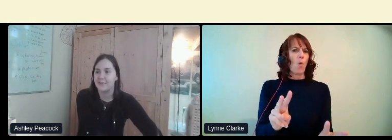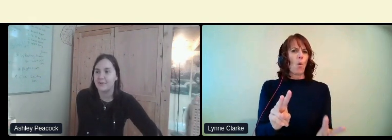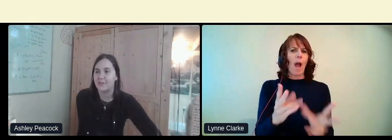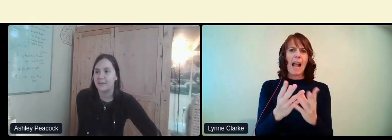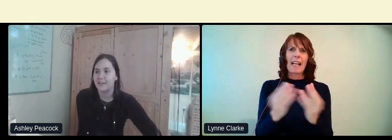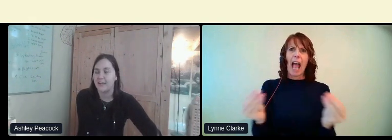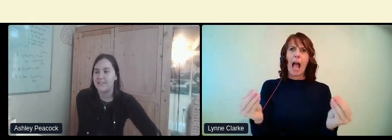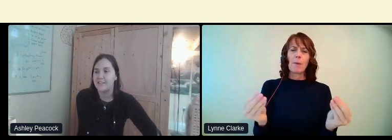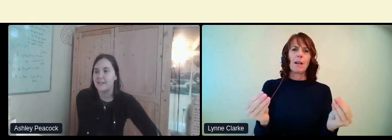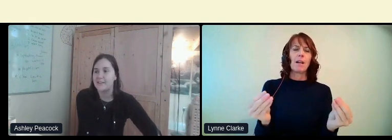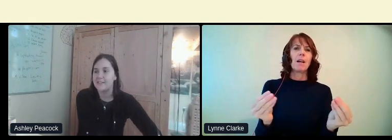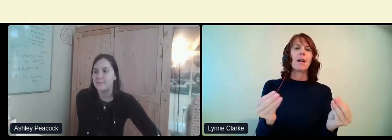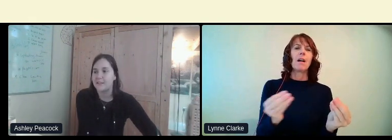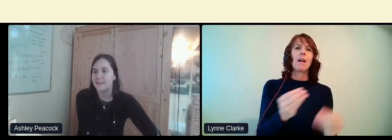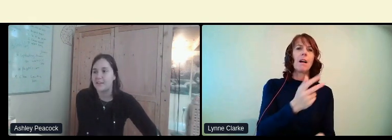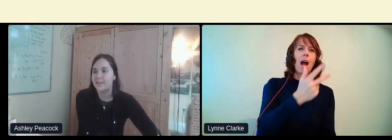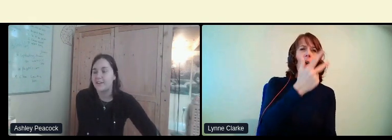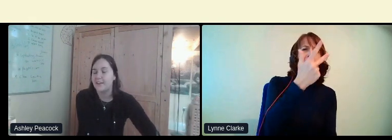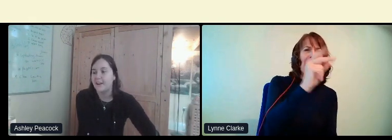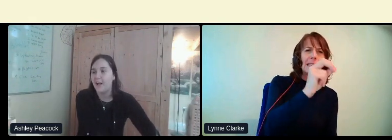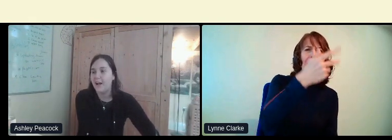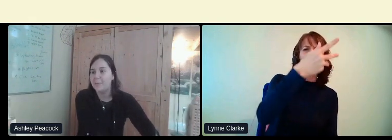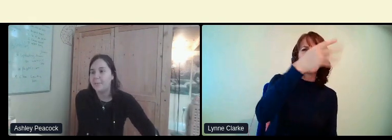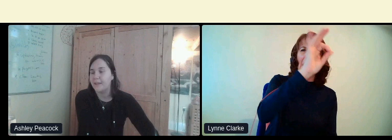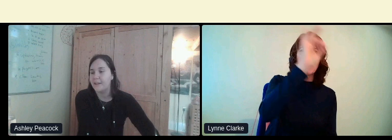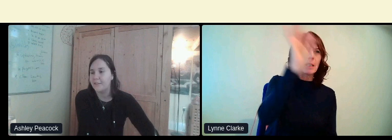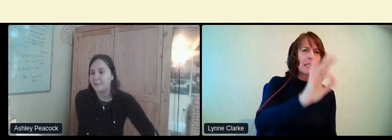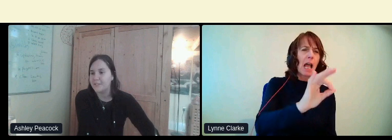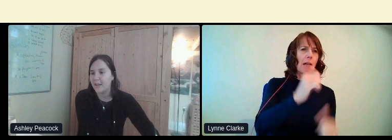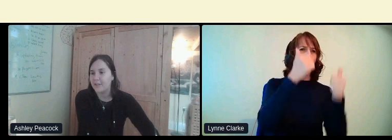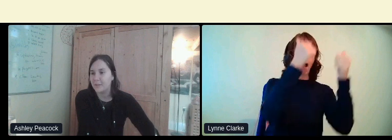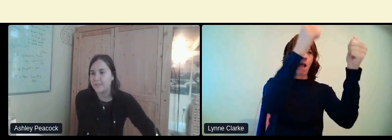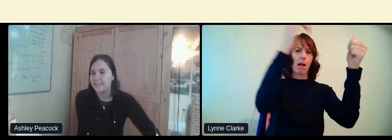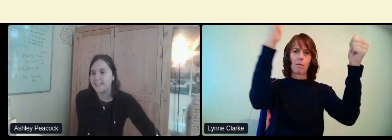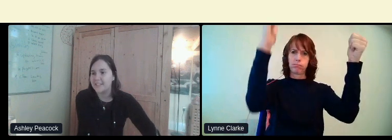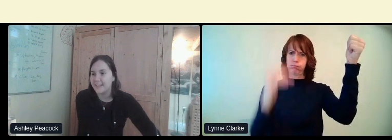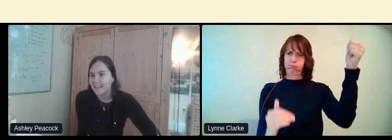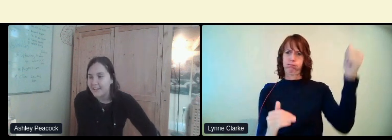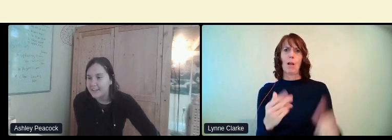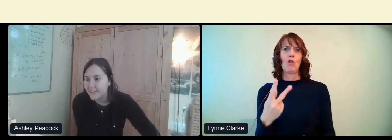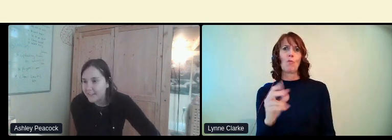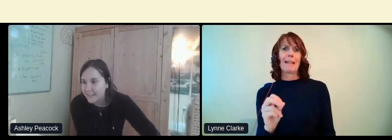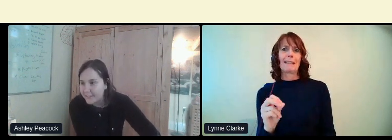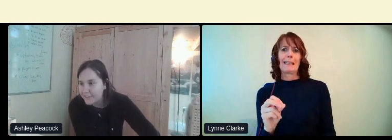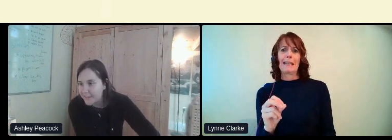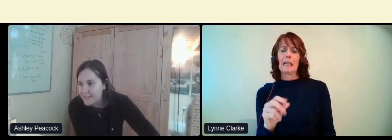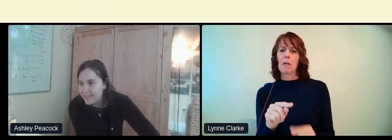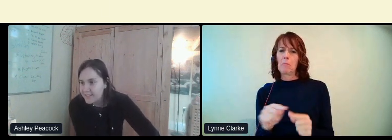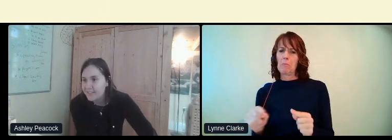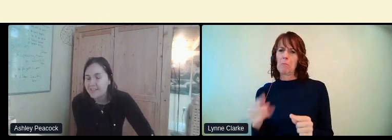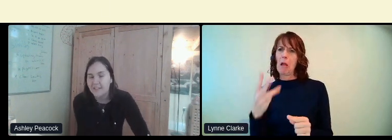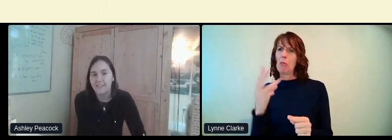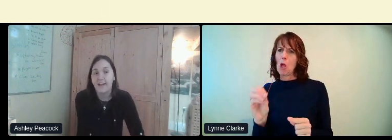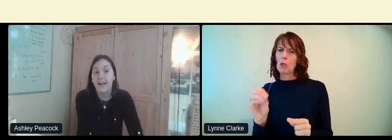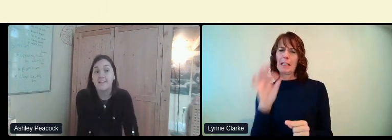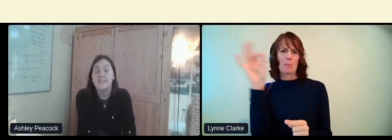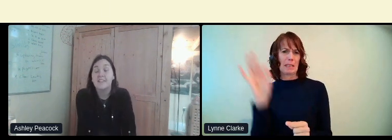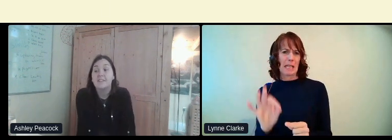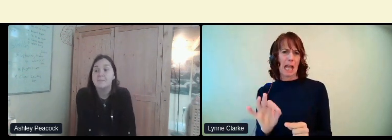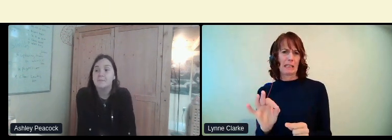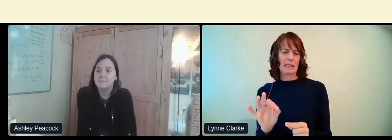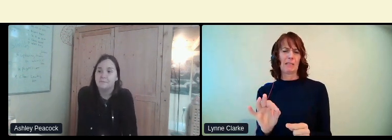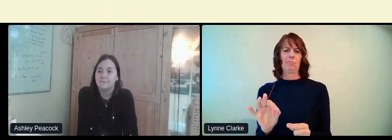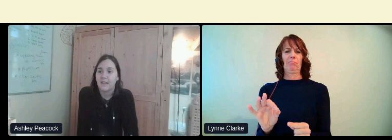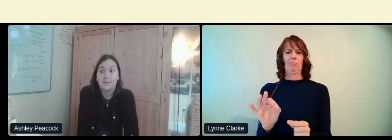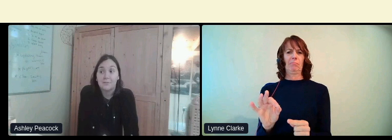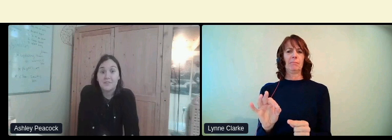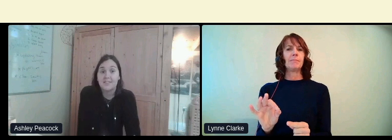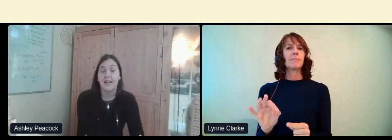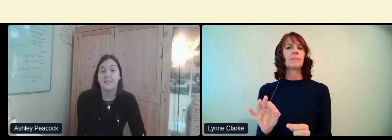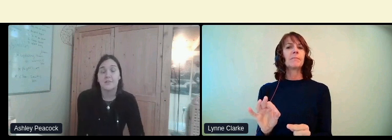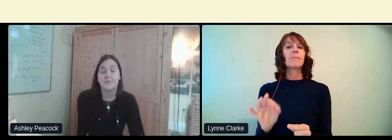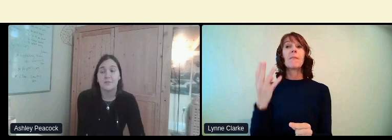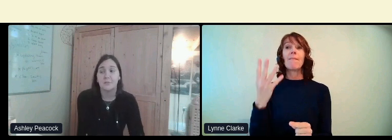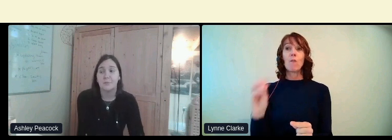that I've got. I have a 80, 90 and then I've got 20s and the 30s and 40s. The truth would